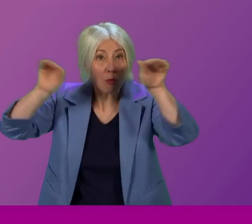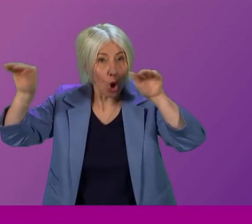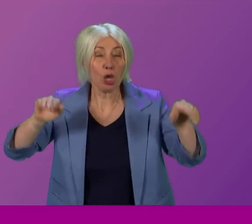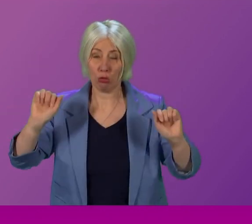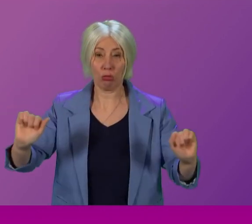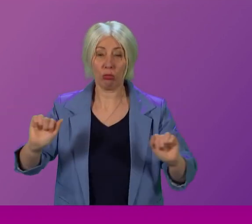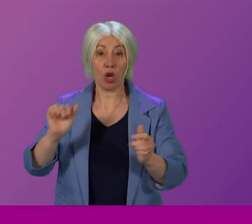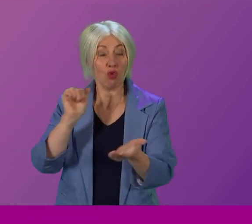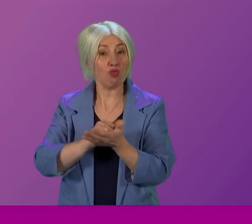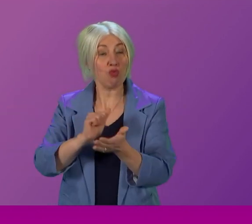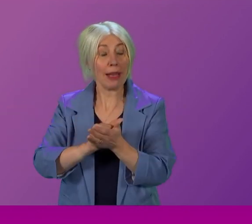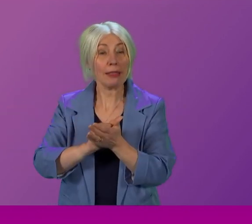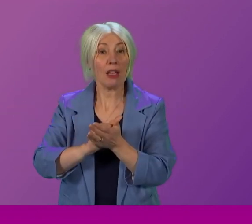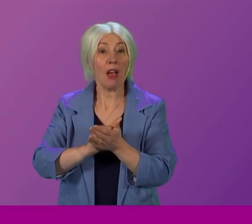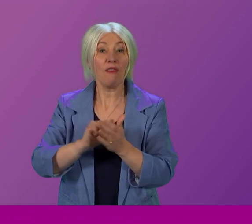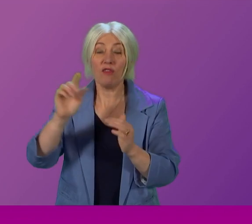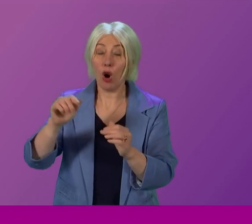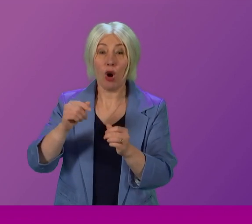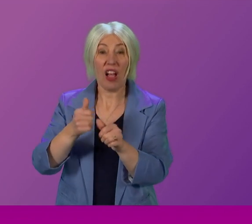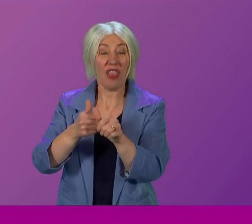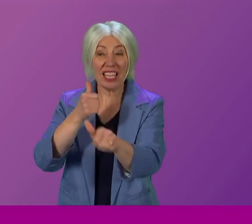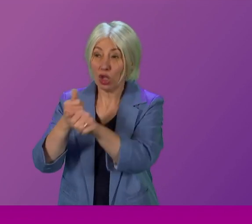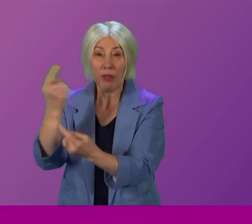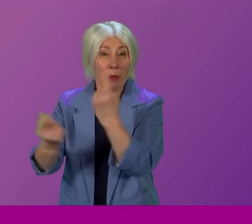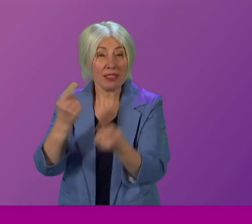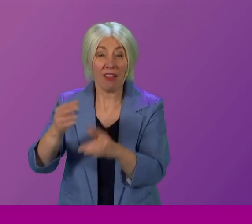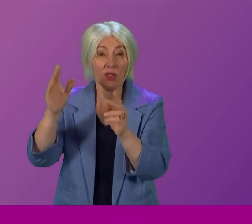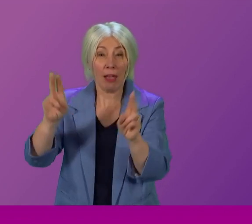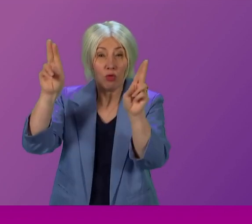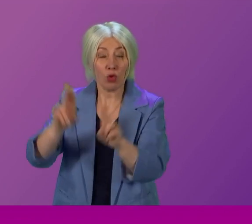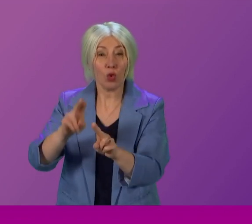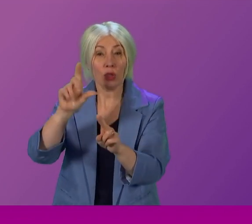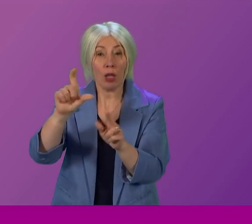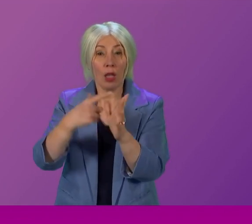to say that the decarbonisation of industry plays a vital role in achieving all of that.